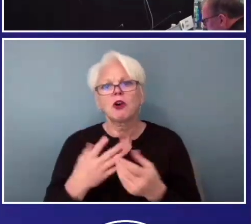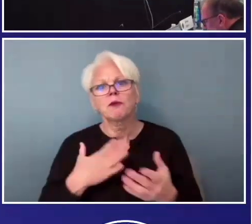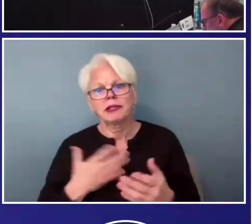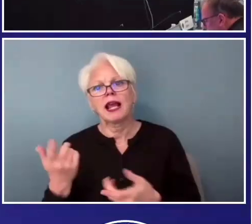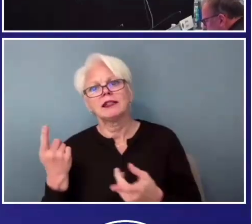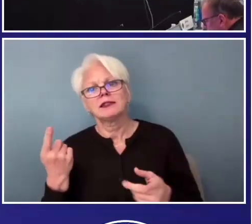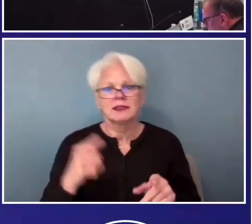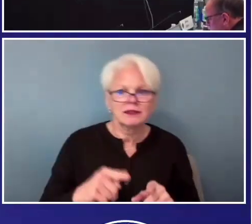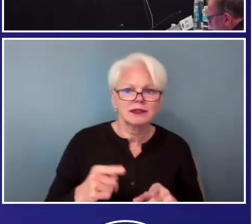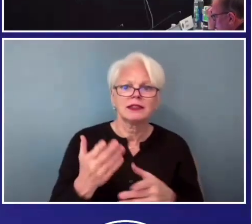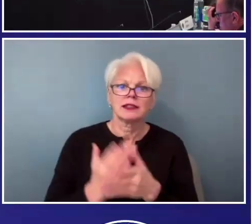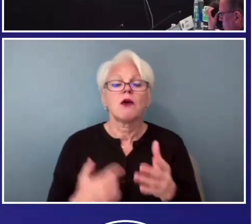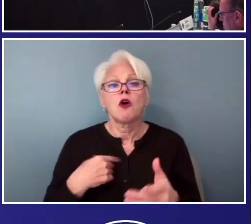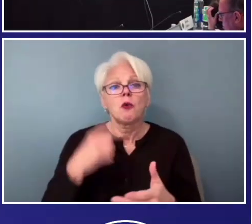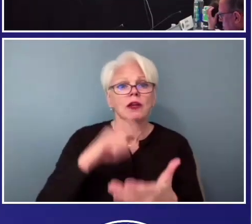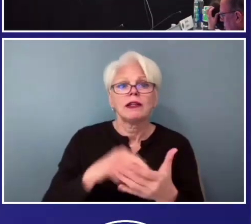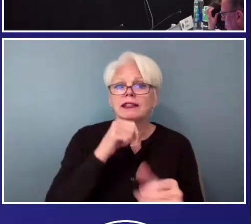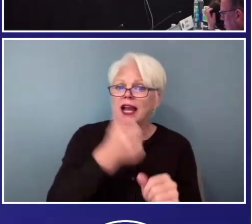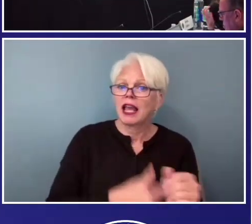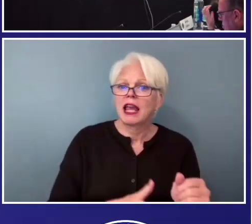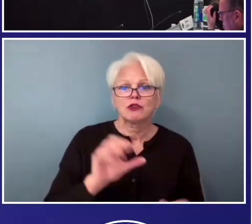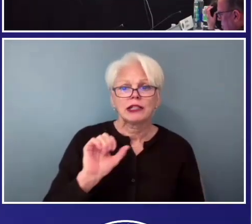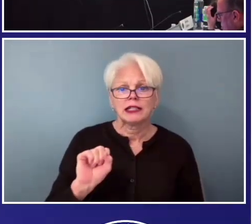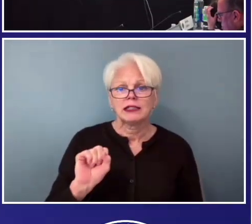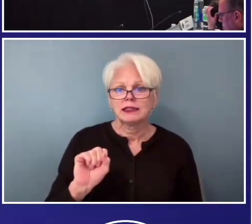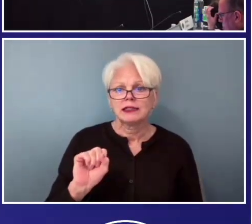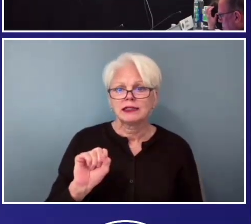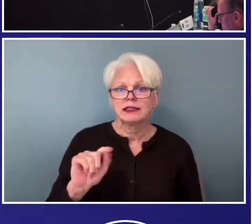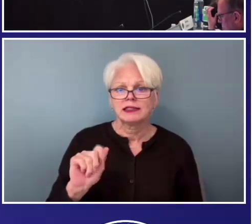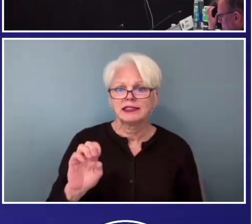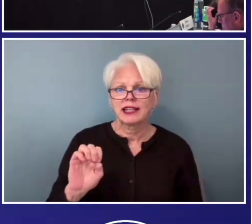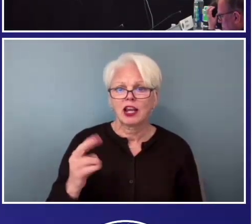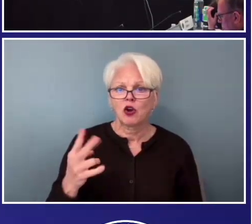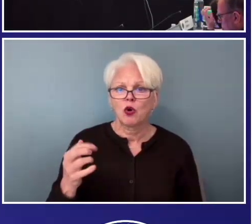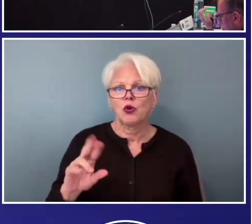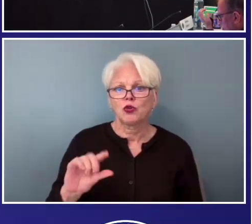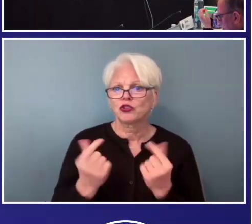We recognize that not every stakeholder group will be thrilled about our proposal,